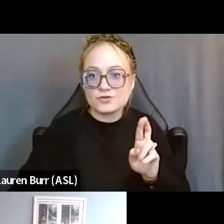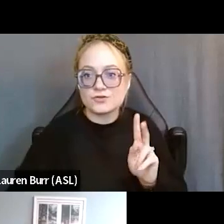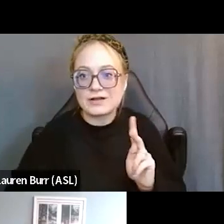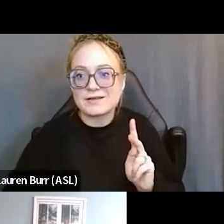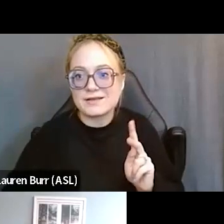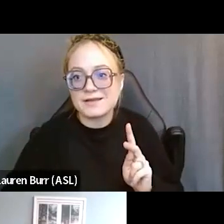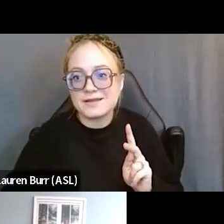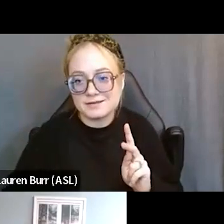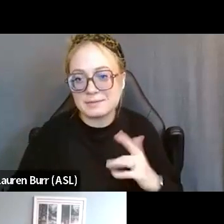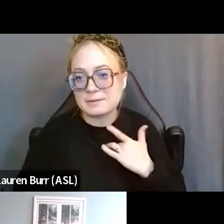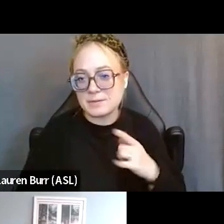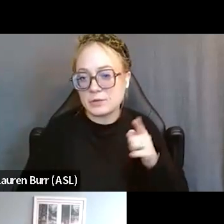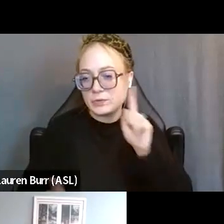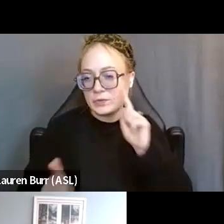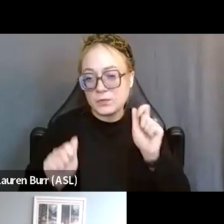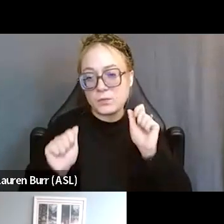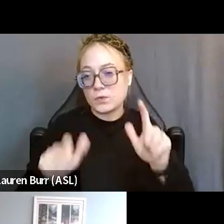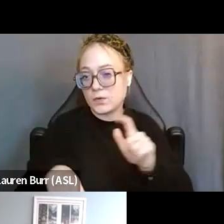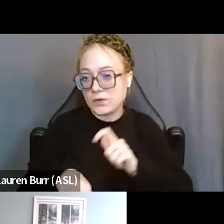that they got discharged and then someone stole their medication.